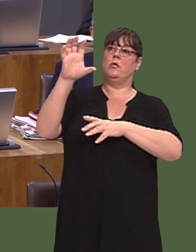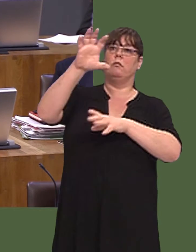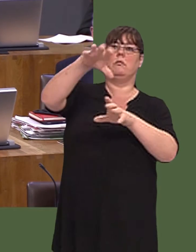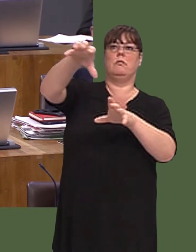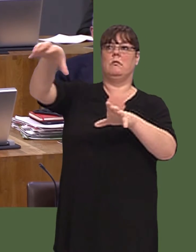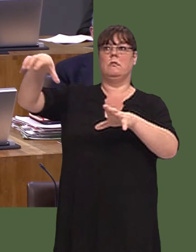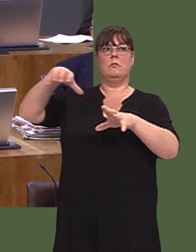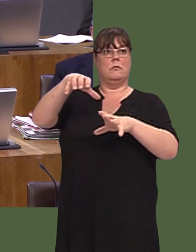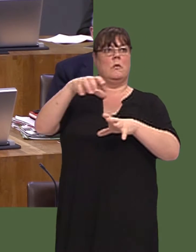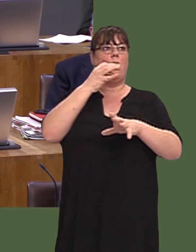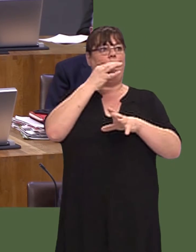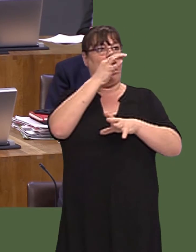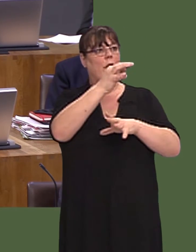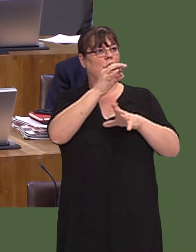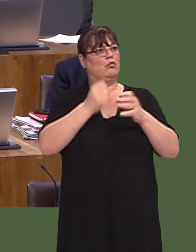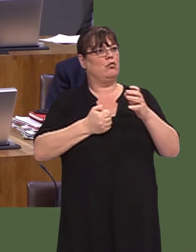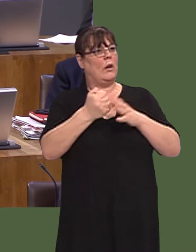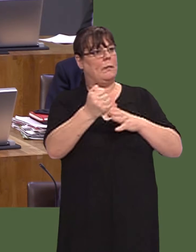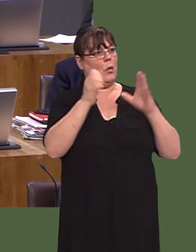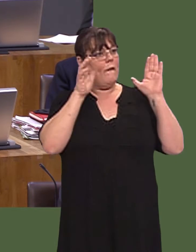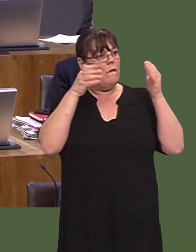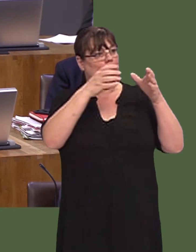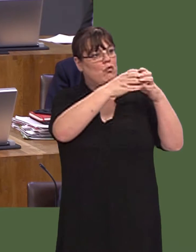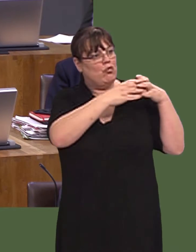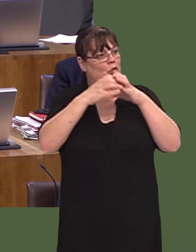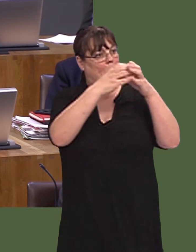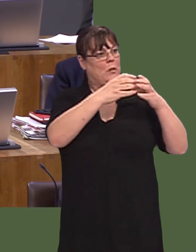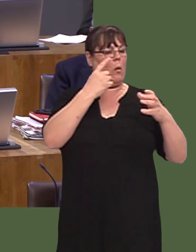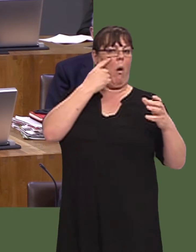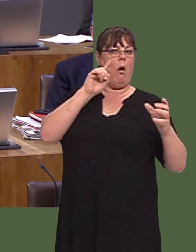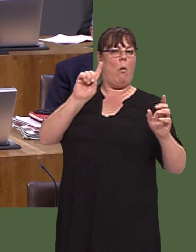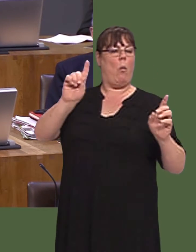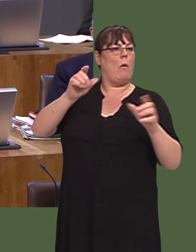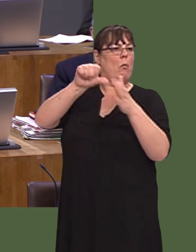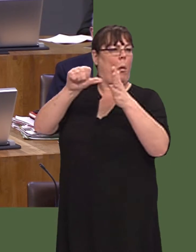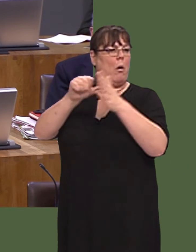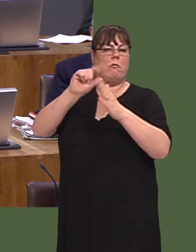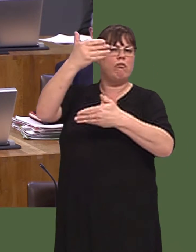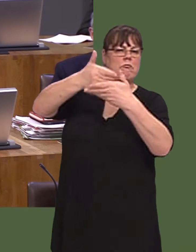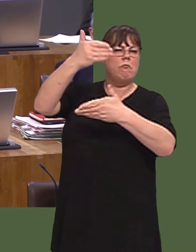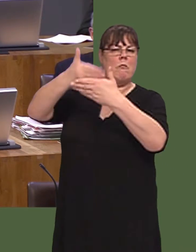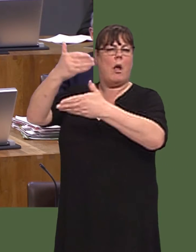and, of course, following that, we see what kind of barriers should be removed in order